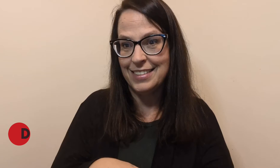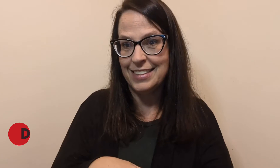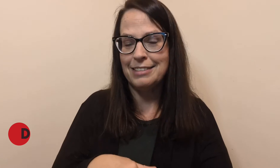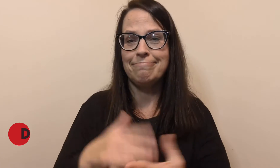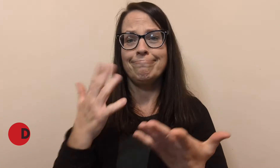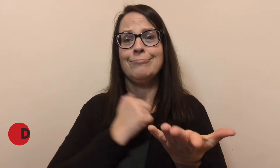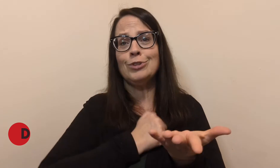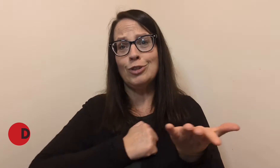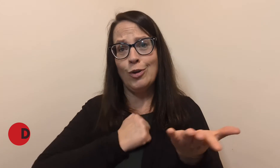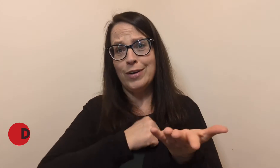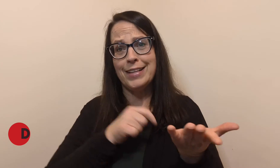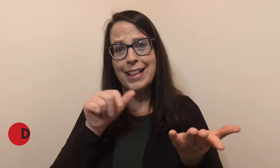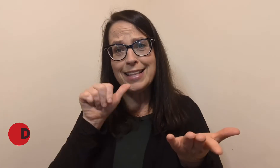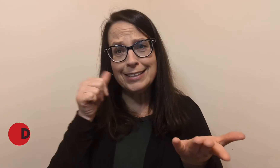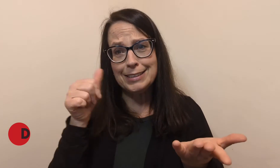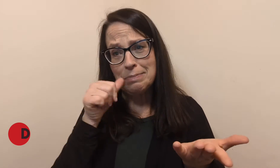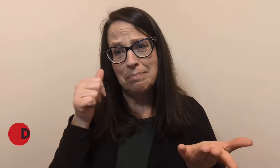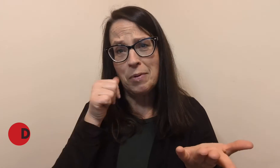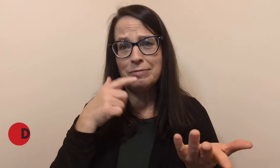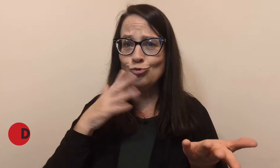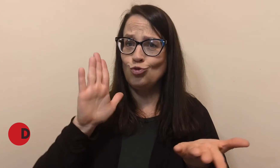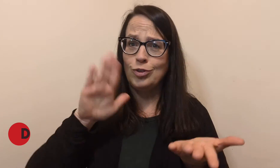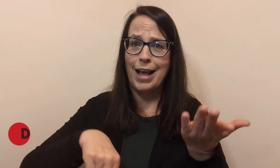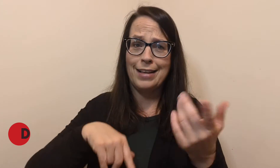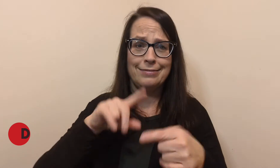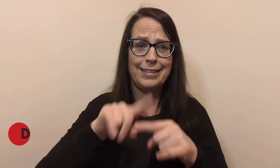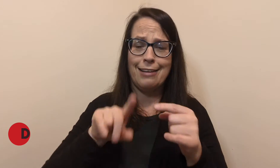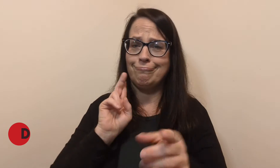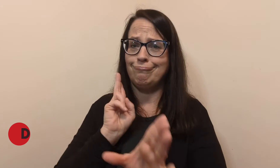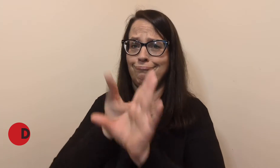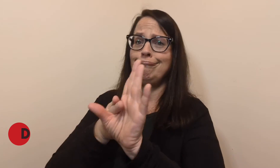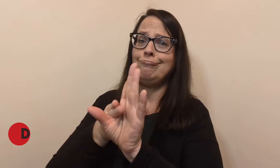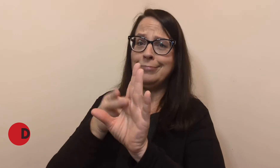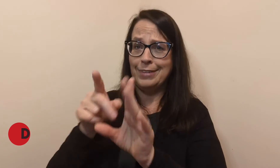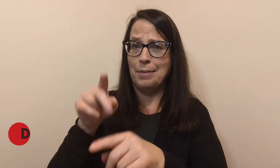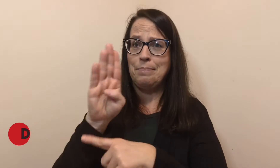Sorry, Anselmo, it is too late for you to attend